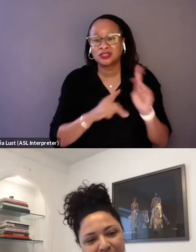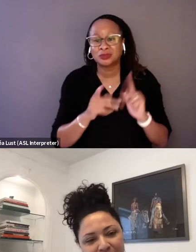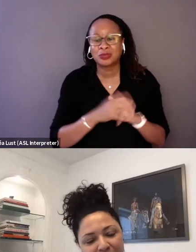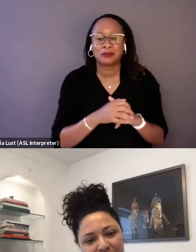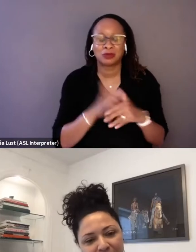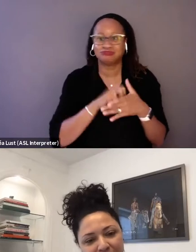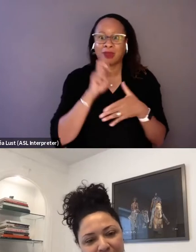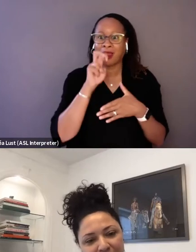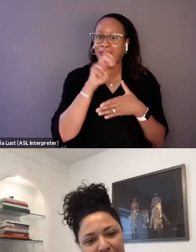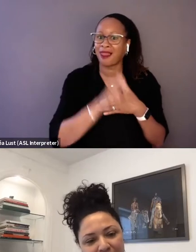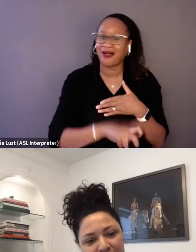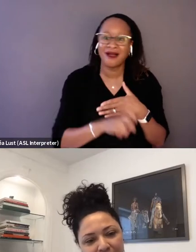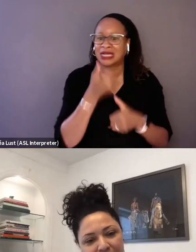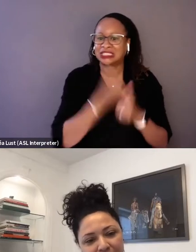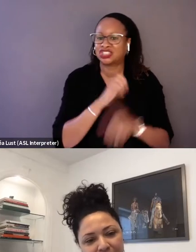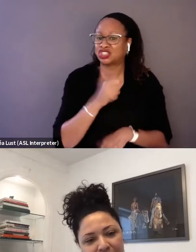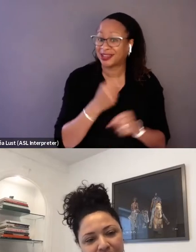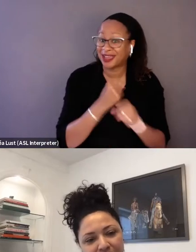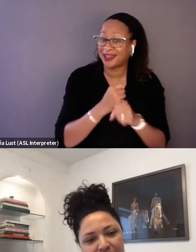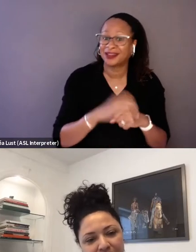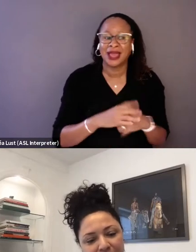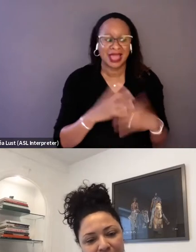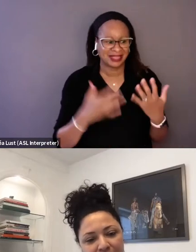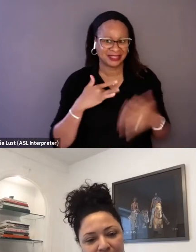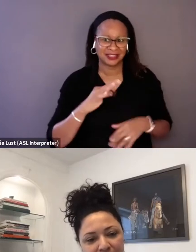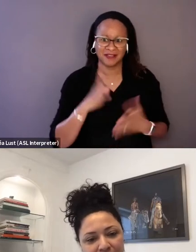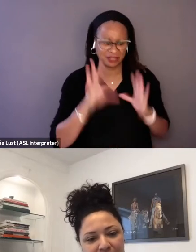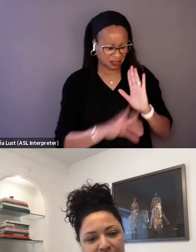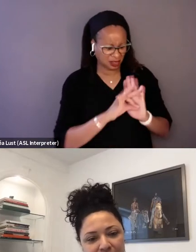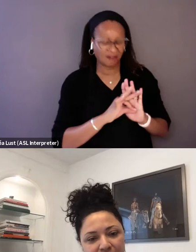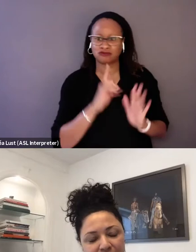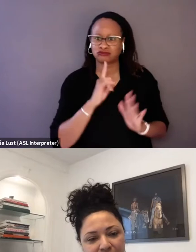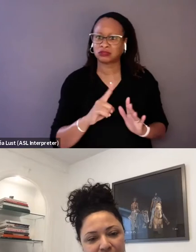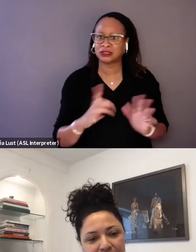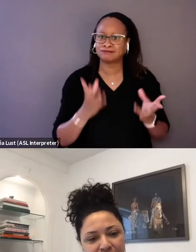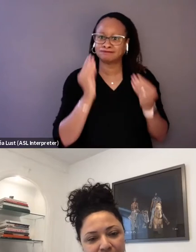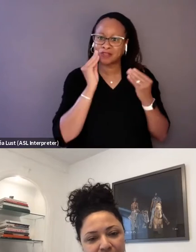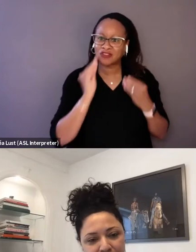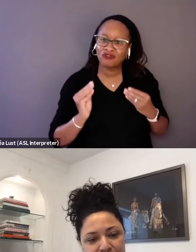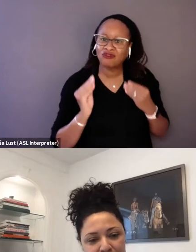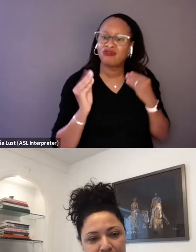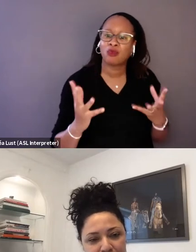into those decades and that sense of discovery I think really informs the episodes